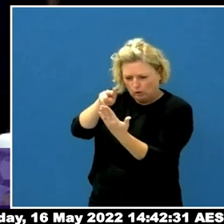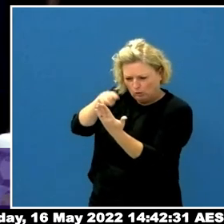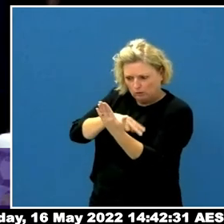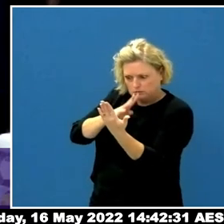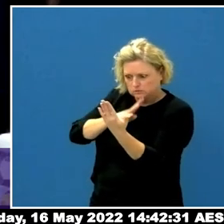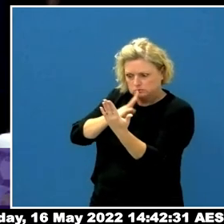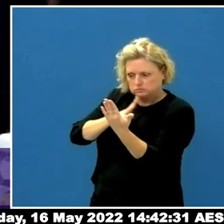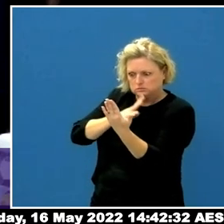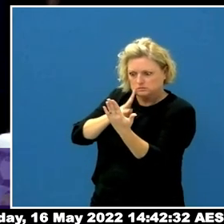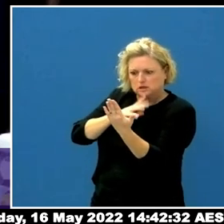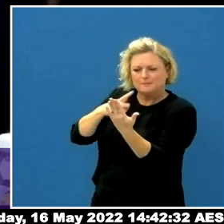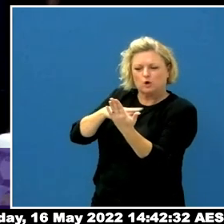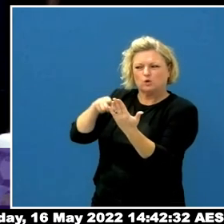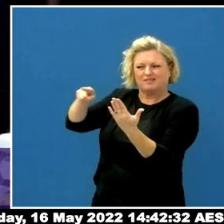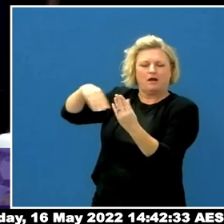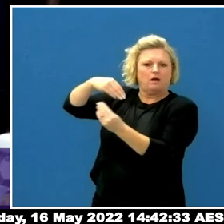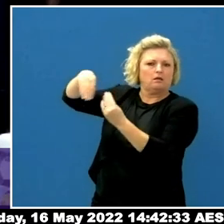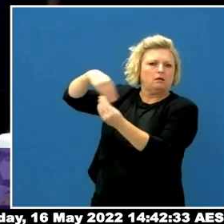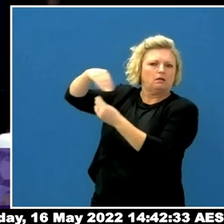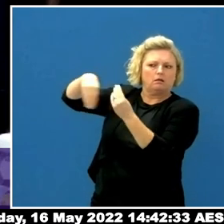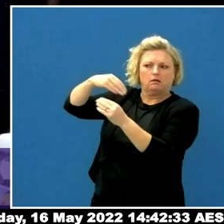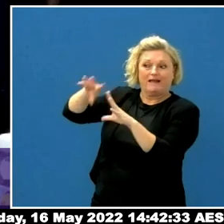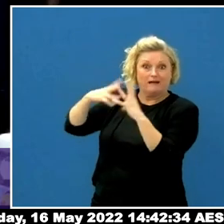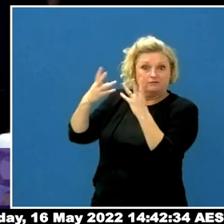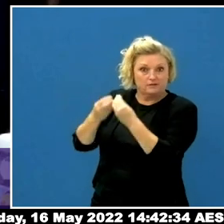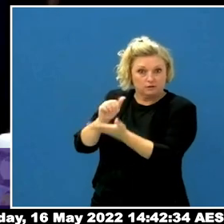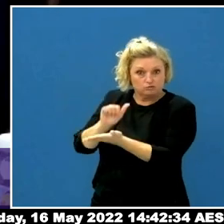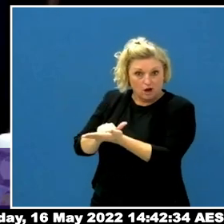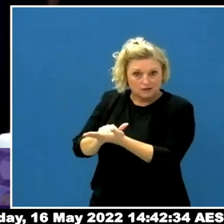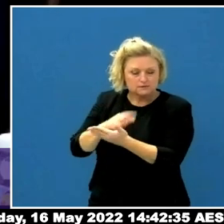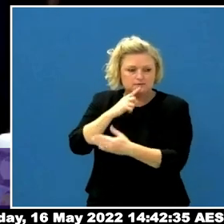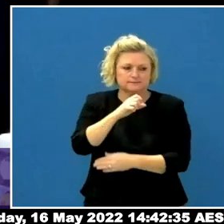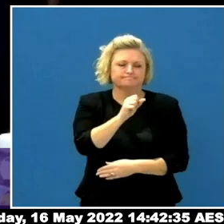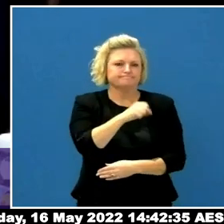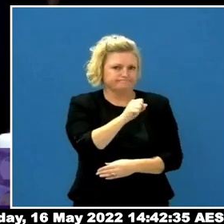That's correct. Okay. That clarifies that for me.